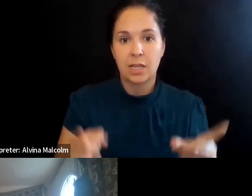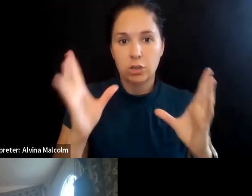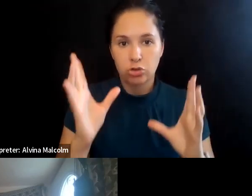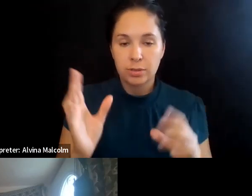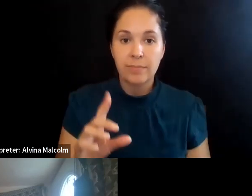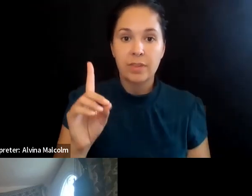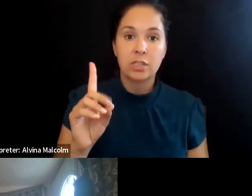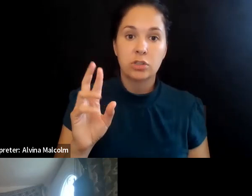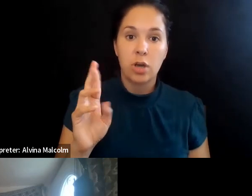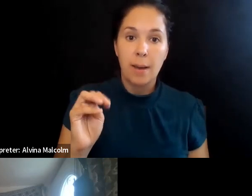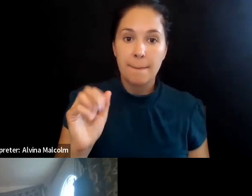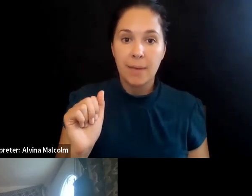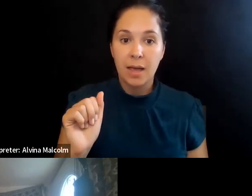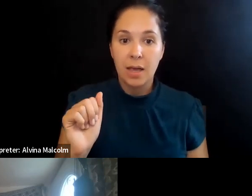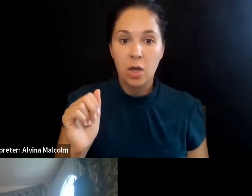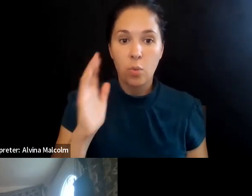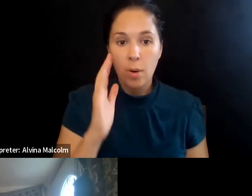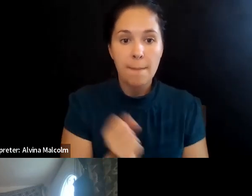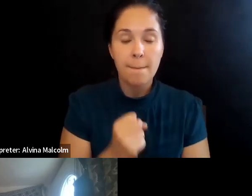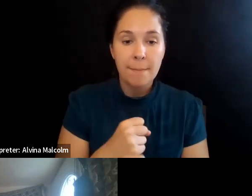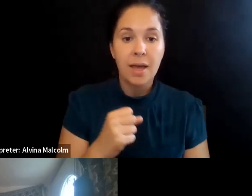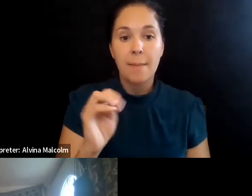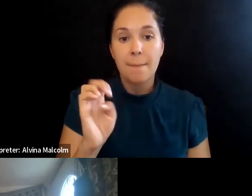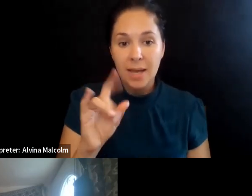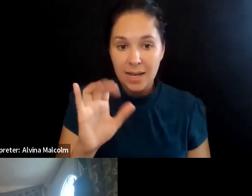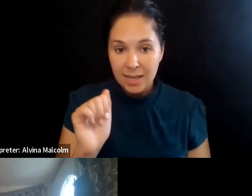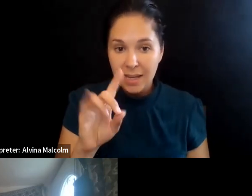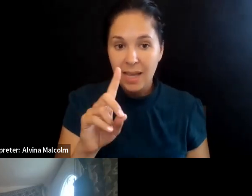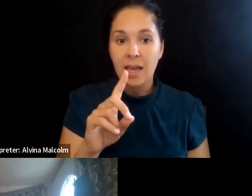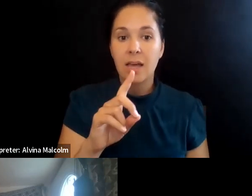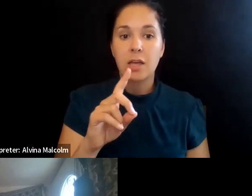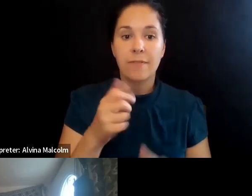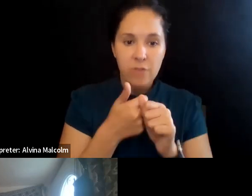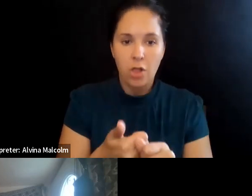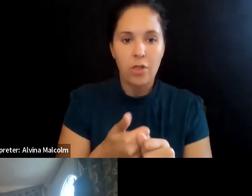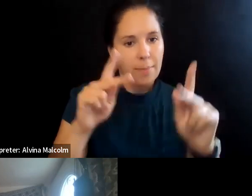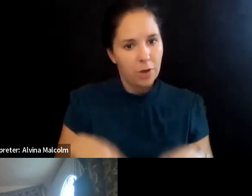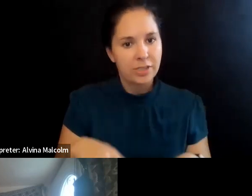difficult and state to state. It's